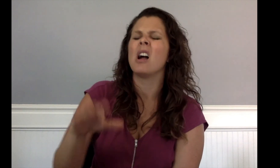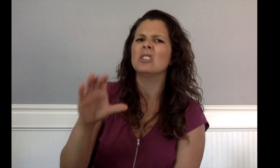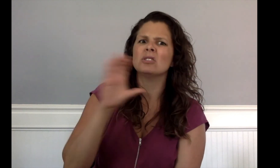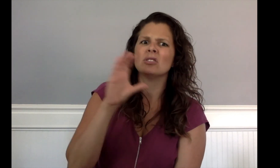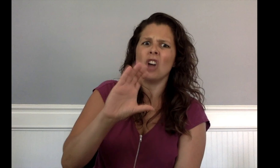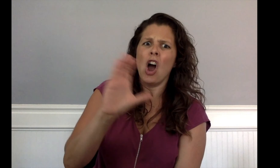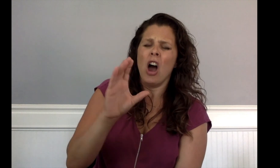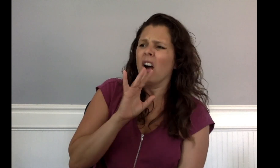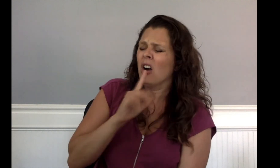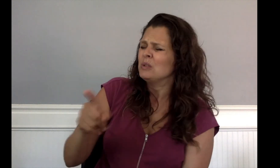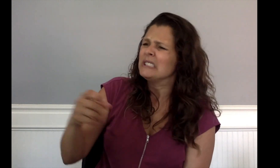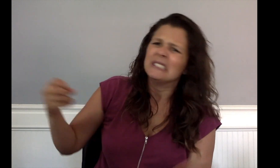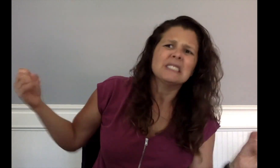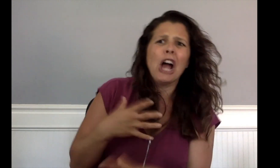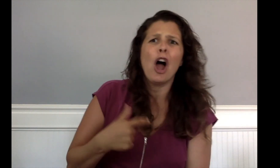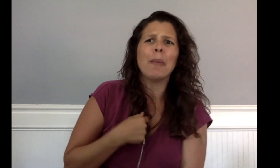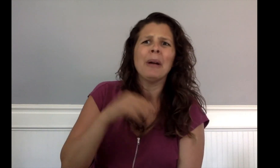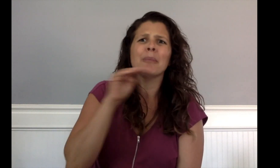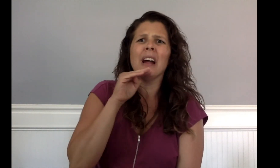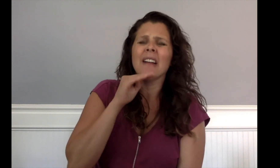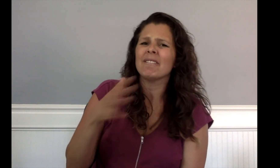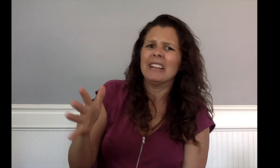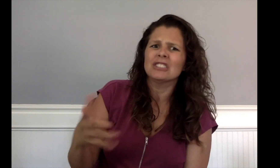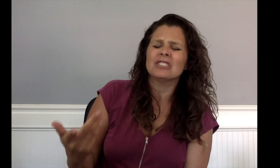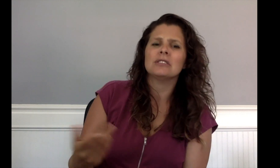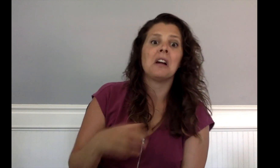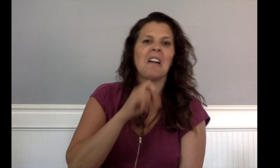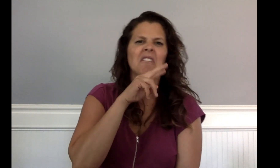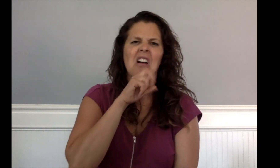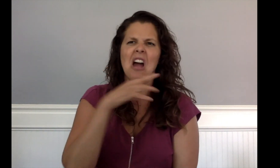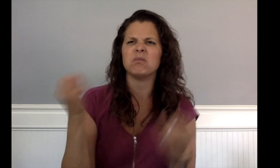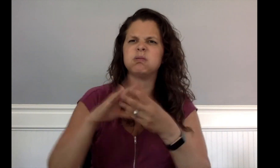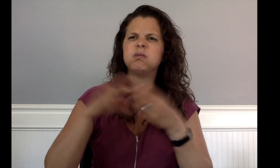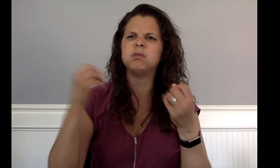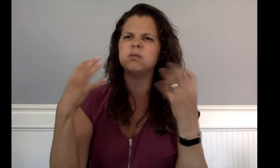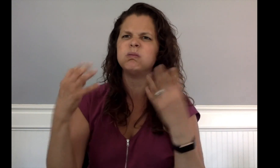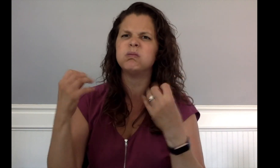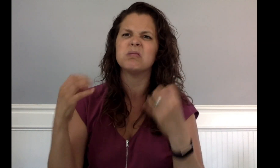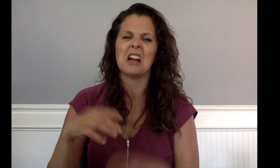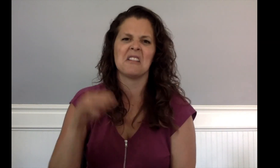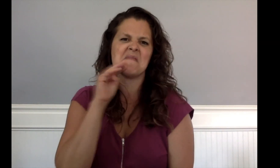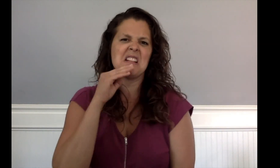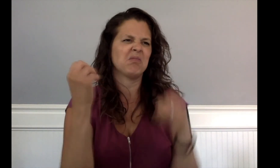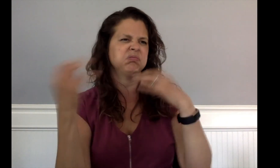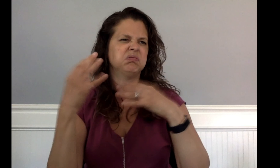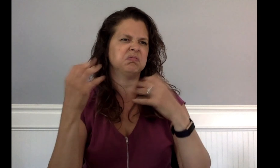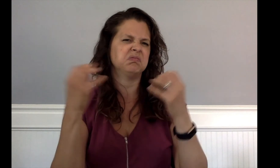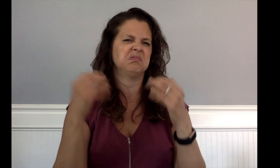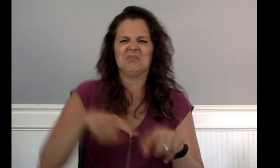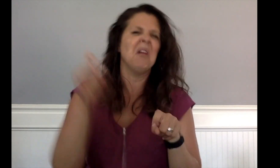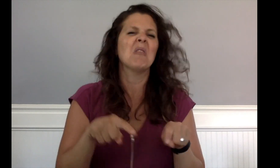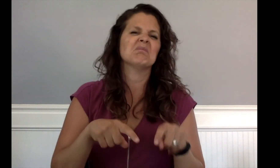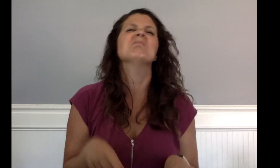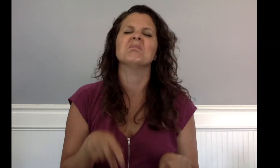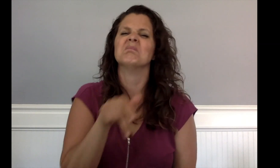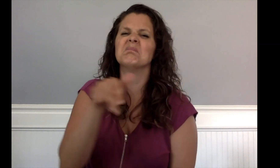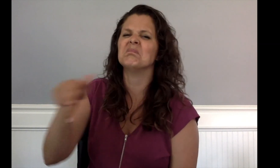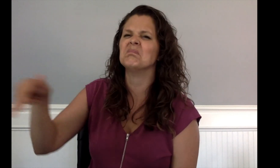“You scared me, Millie!” Charlie said. Frog signed furiously to Millie, who signed back and